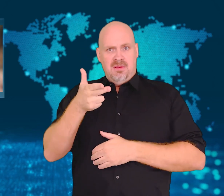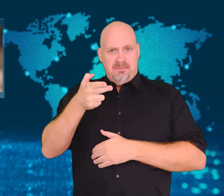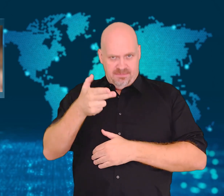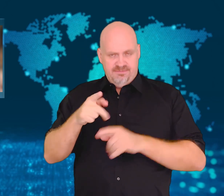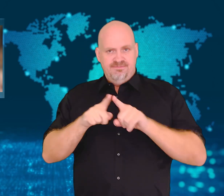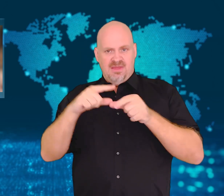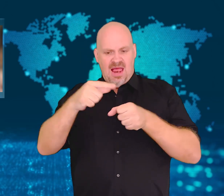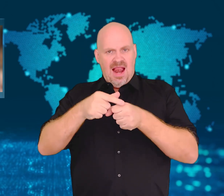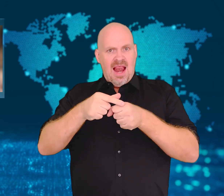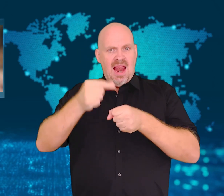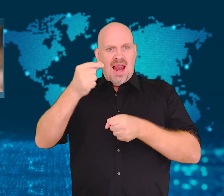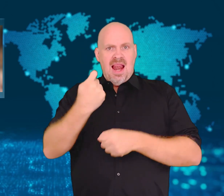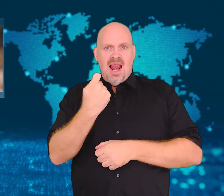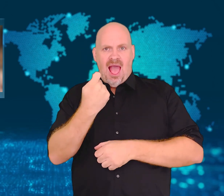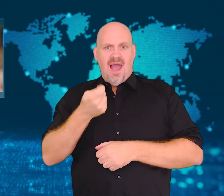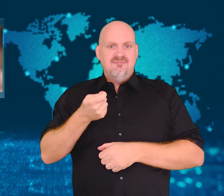his way into a locked room.